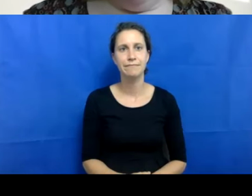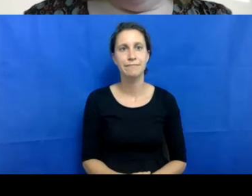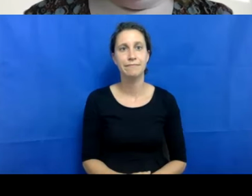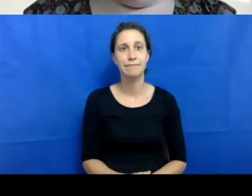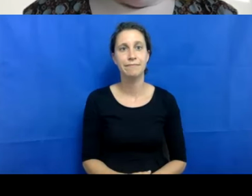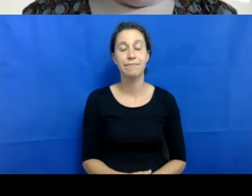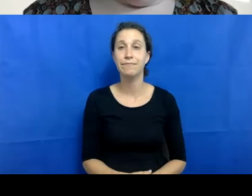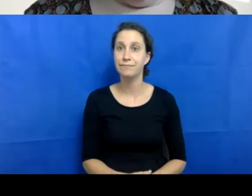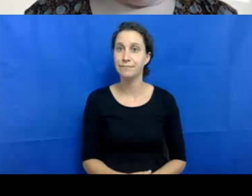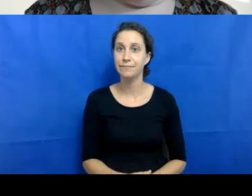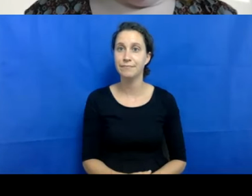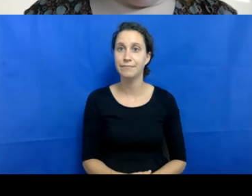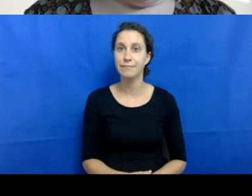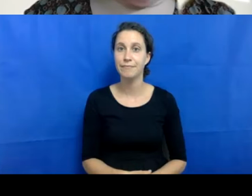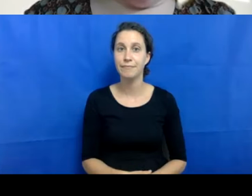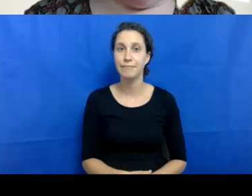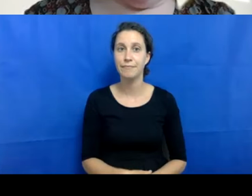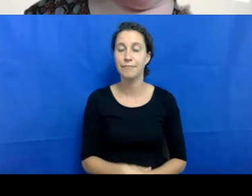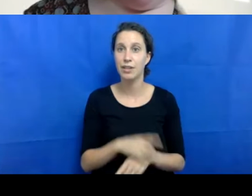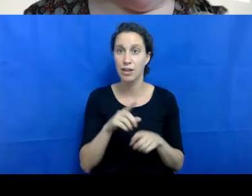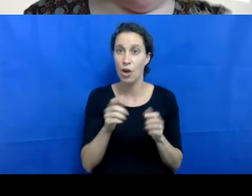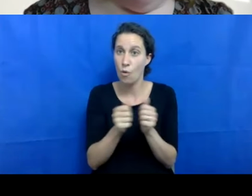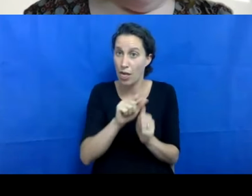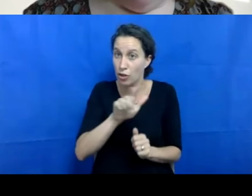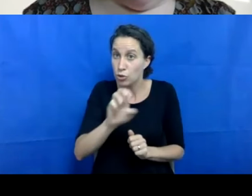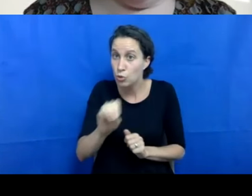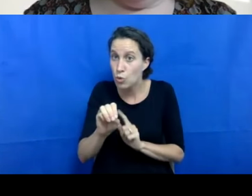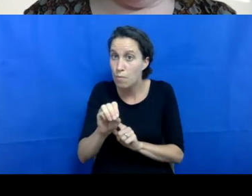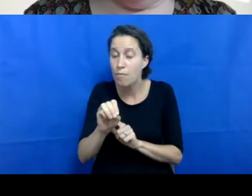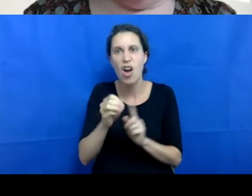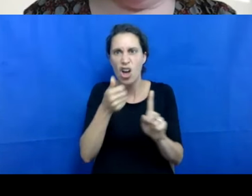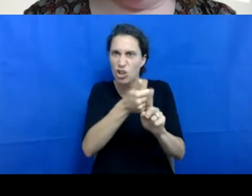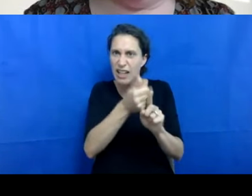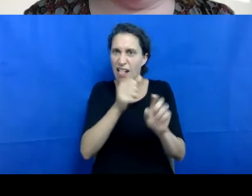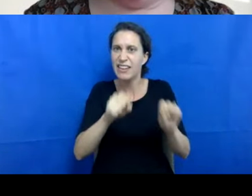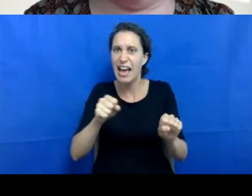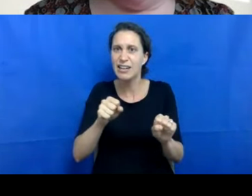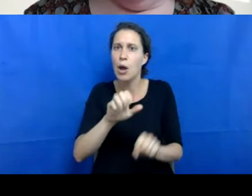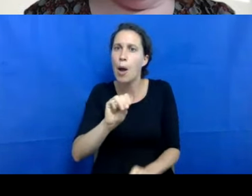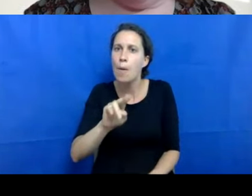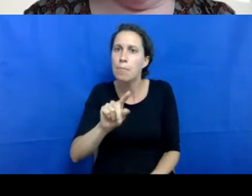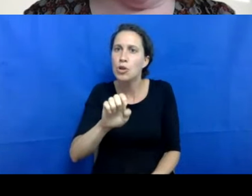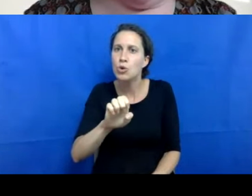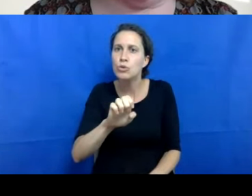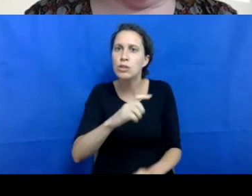In Zoom, you will be able to mute and unmute yourself, and you will also be able to turn your video on and off.